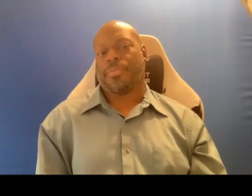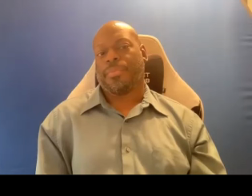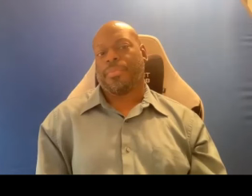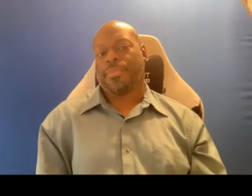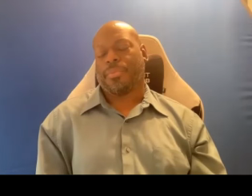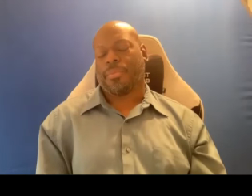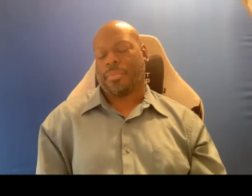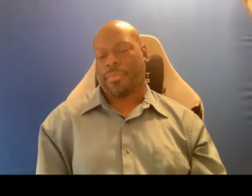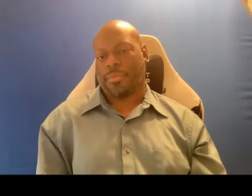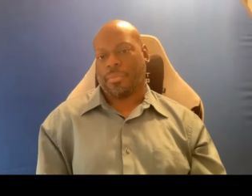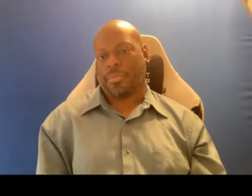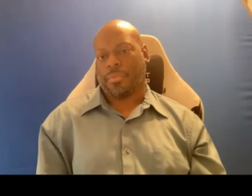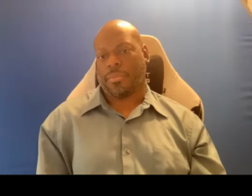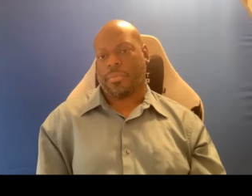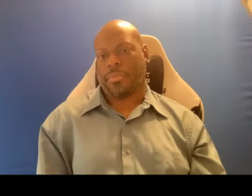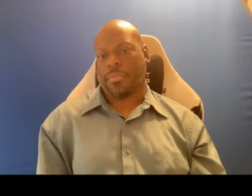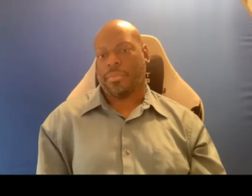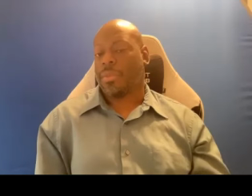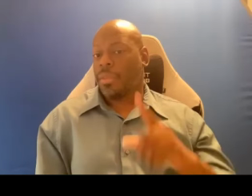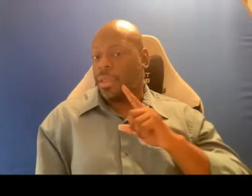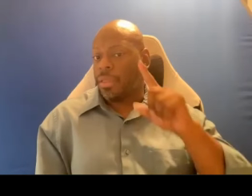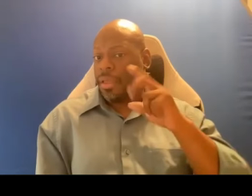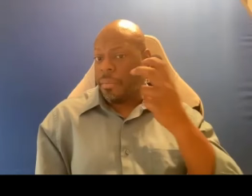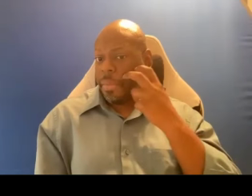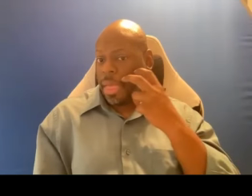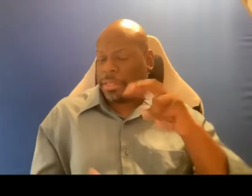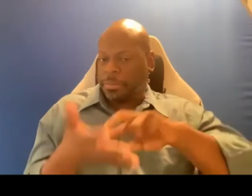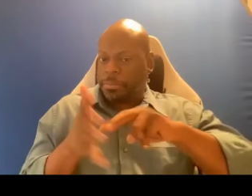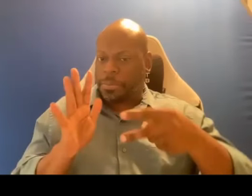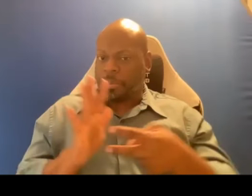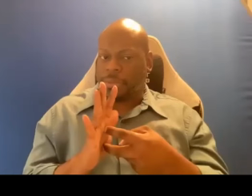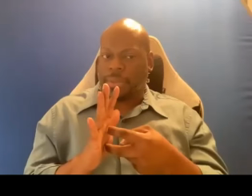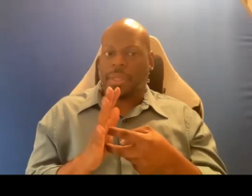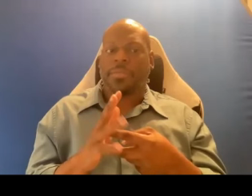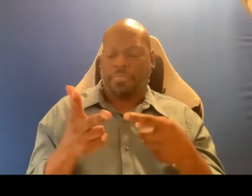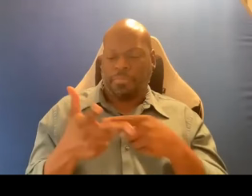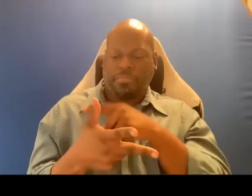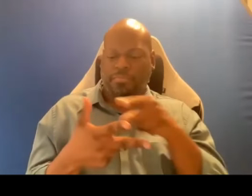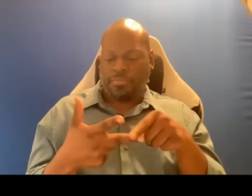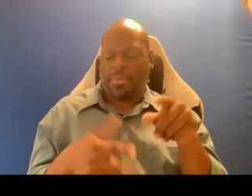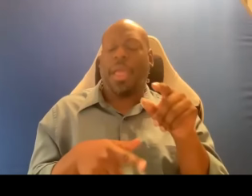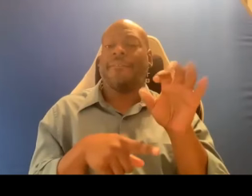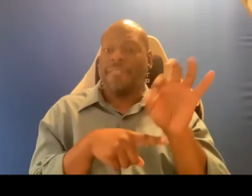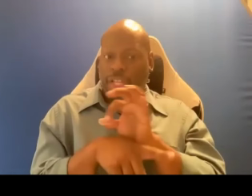DeafBlindness is defined as the combination of functional medical or progressive vision and